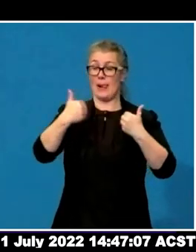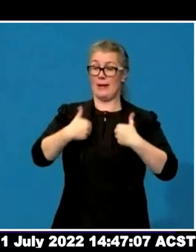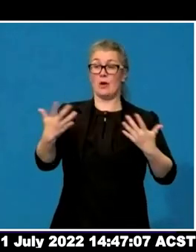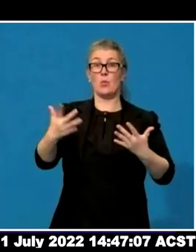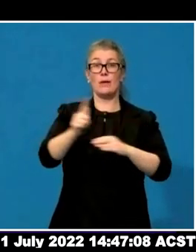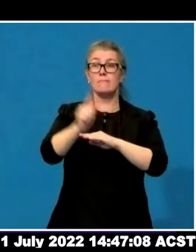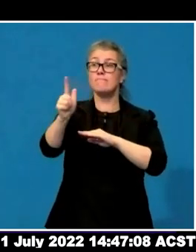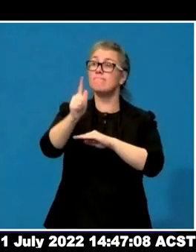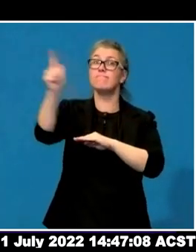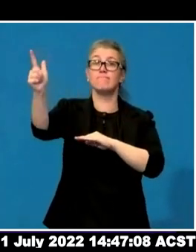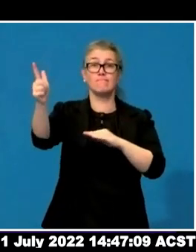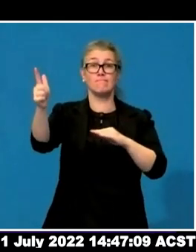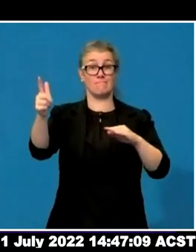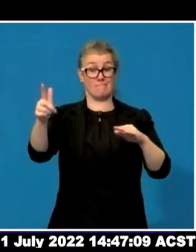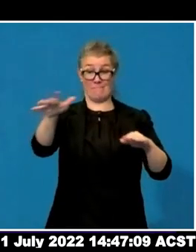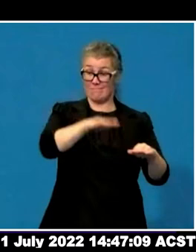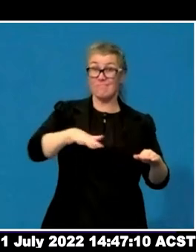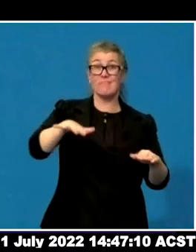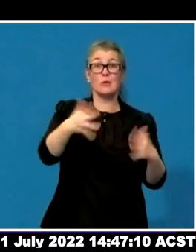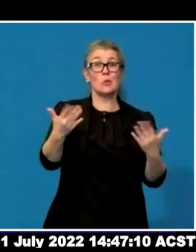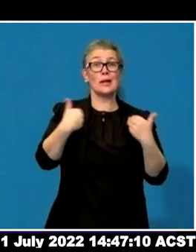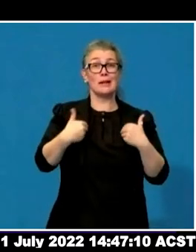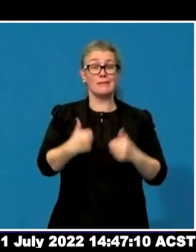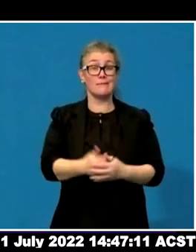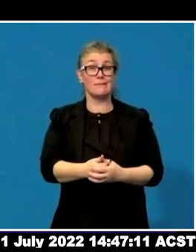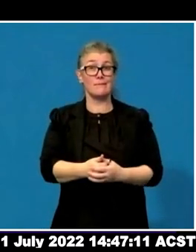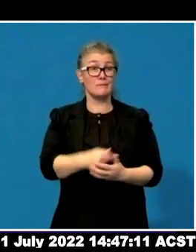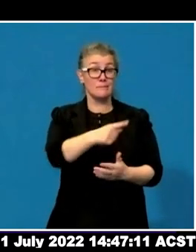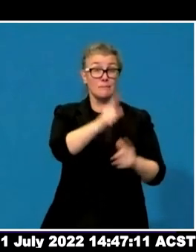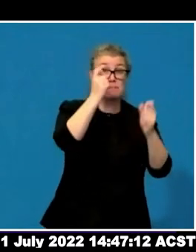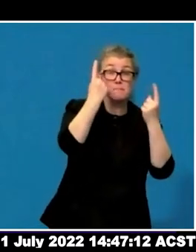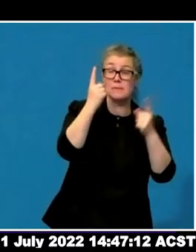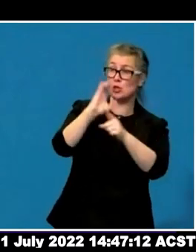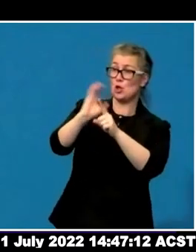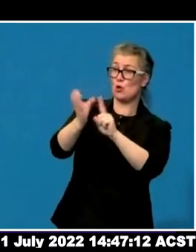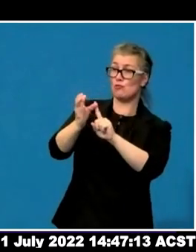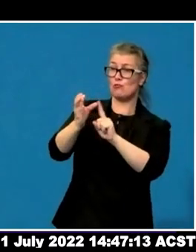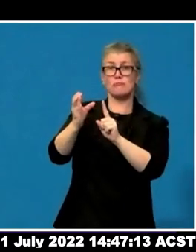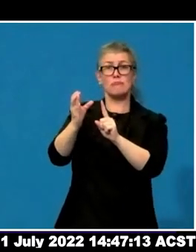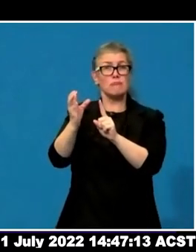remote Australia. Even from a cultural context, they don't even understand it.